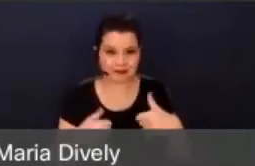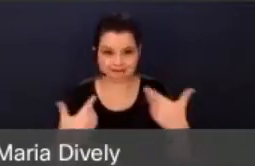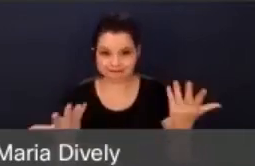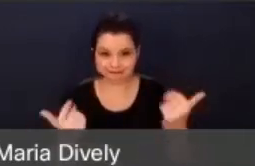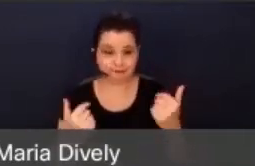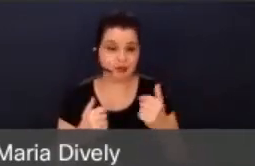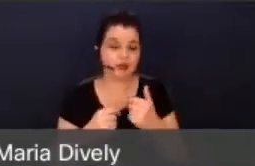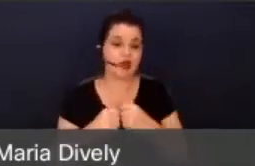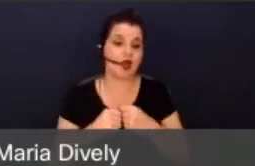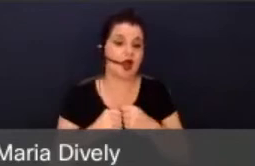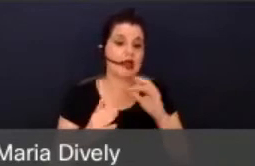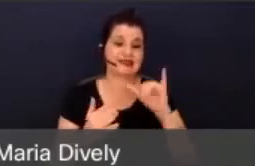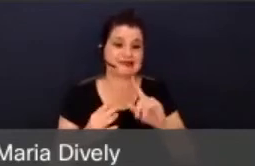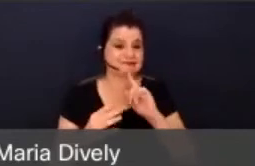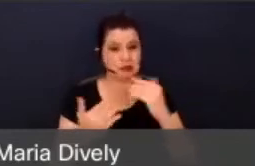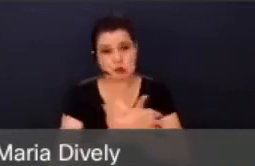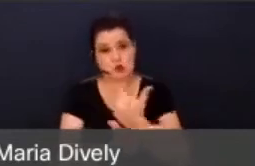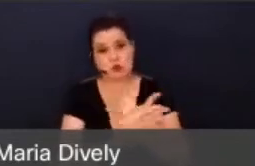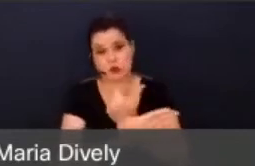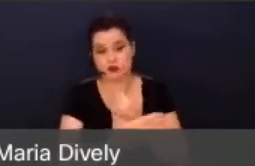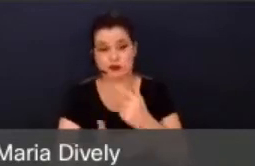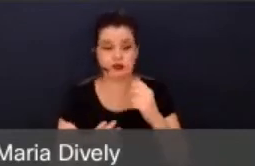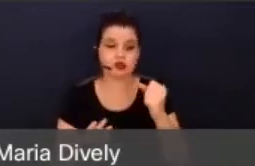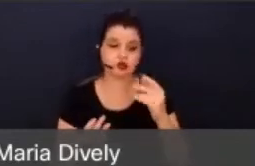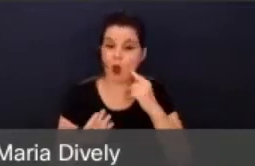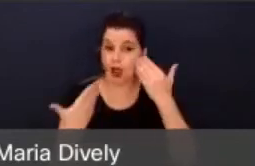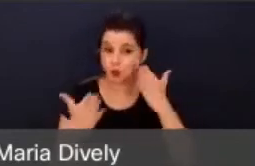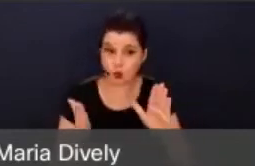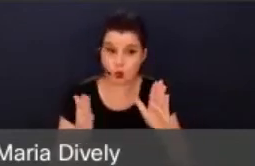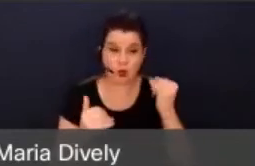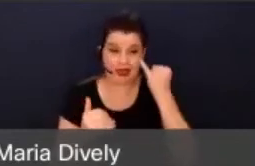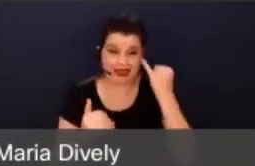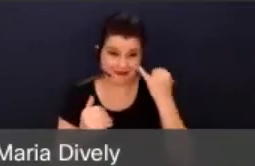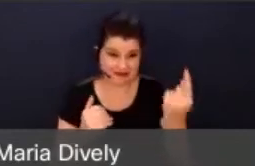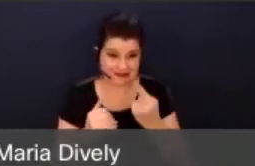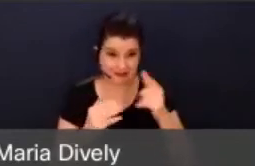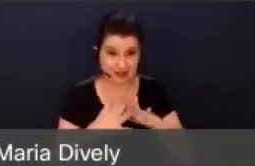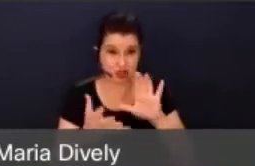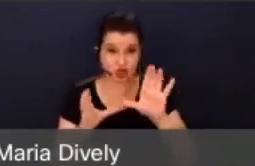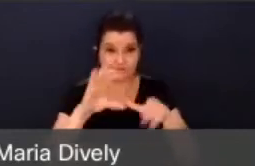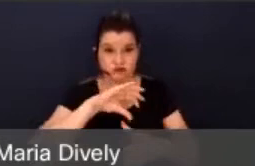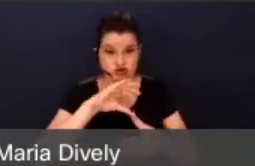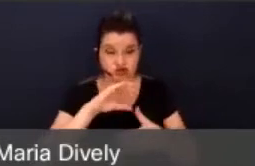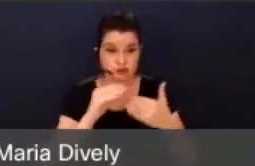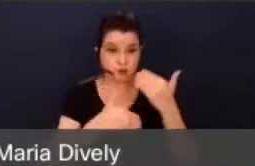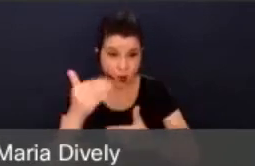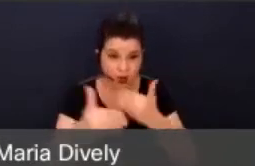um, that's fairly new. So I'm- I don't know if it's something in the conversion process or it's a hiccup.